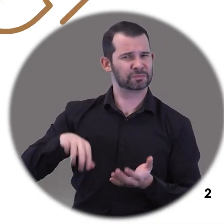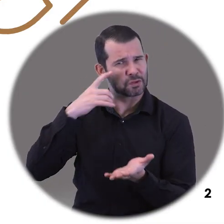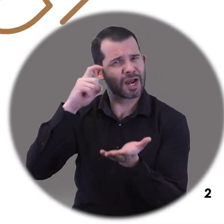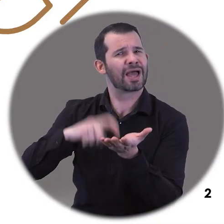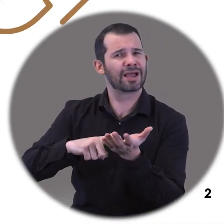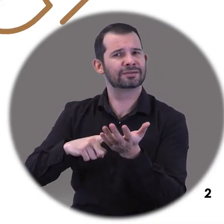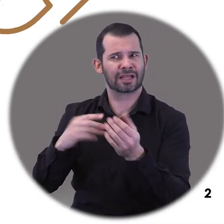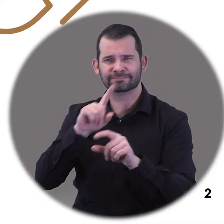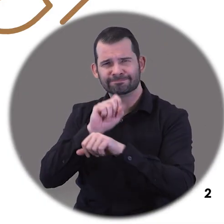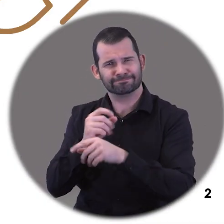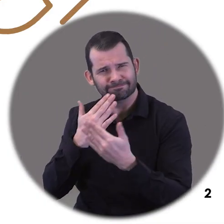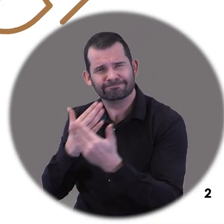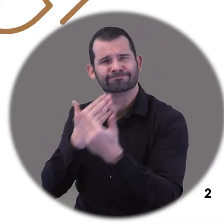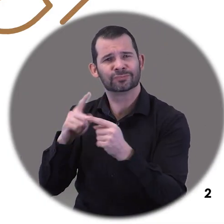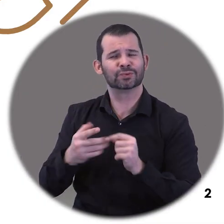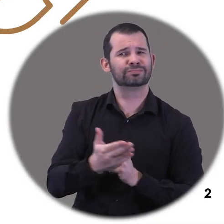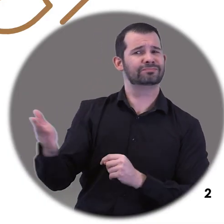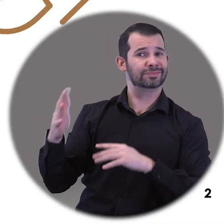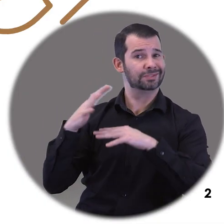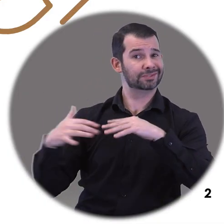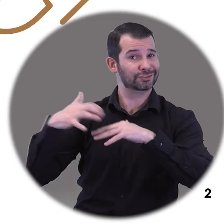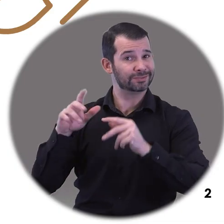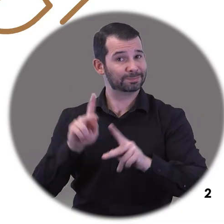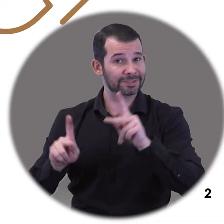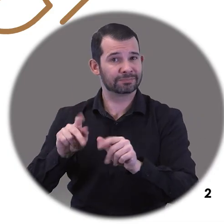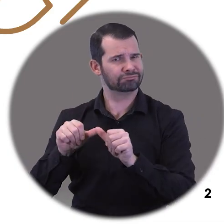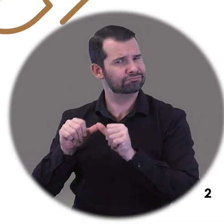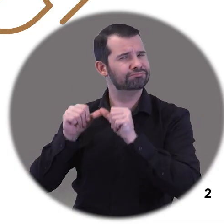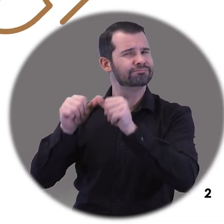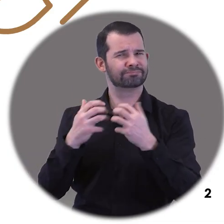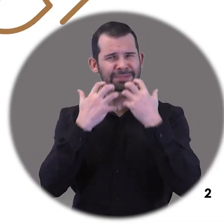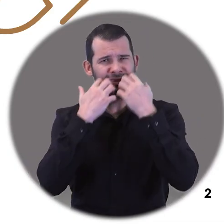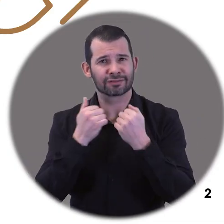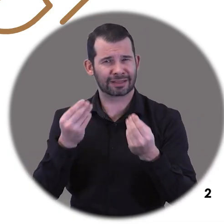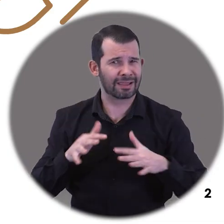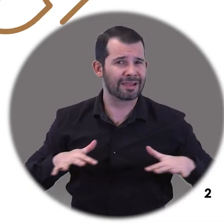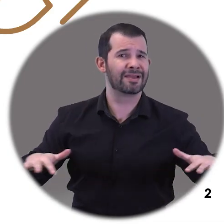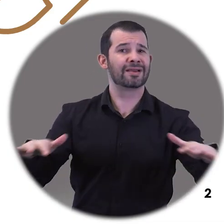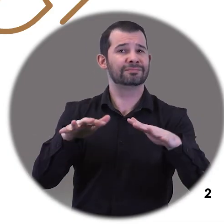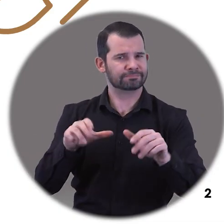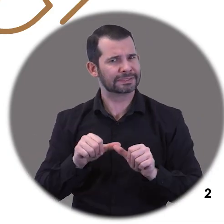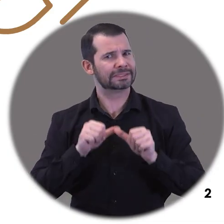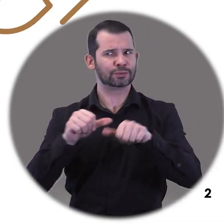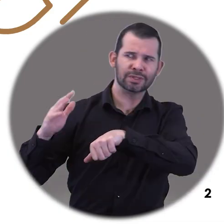We recognize and extend our gratitude to the Indigenous peoples who have cared for these lands